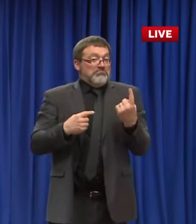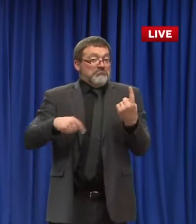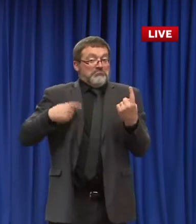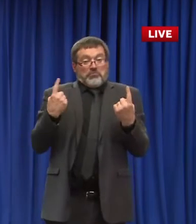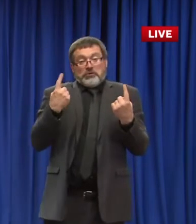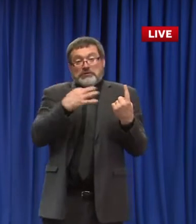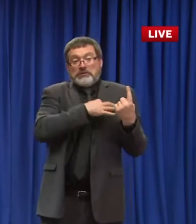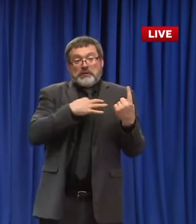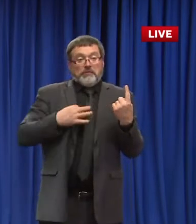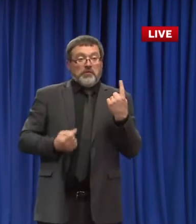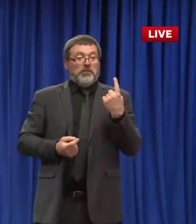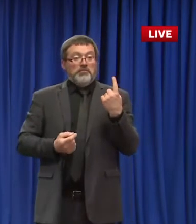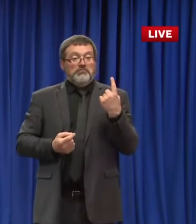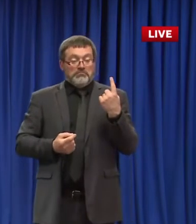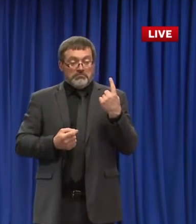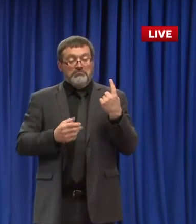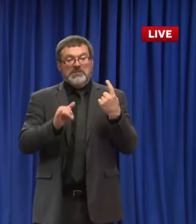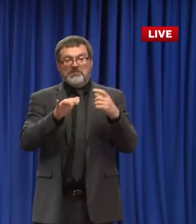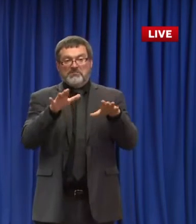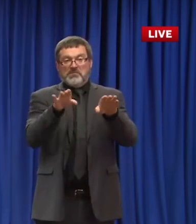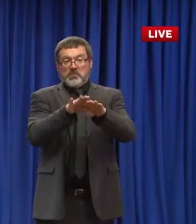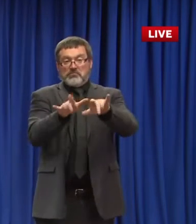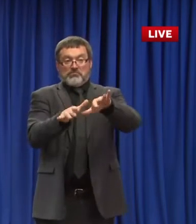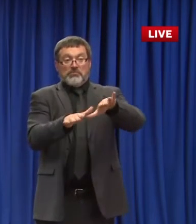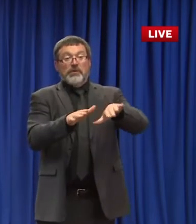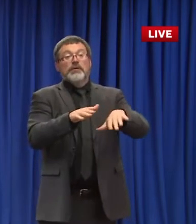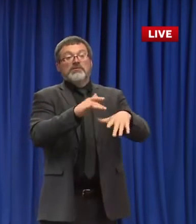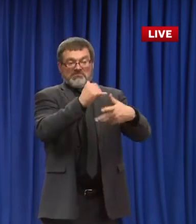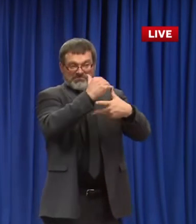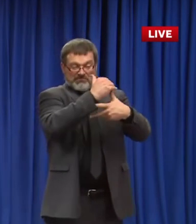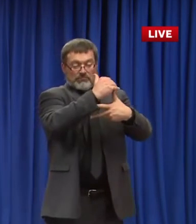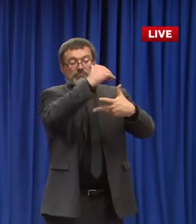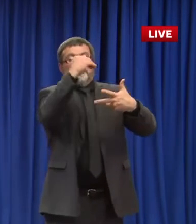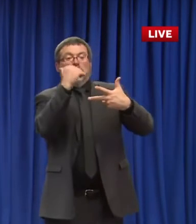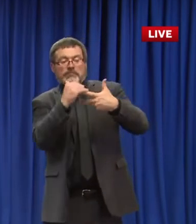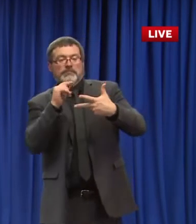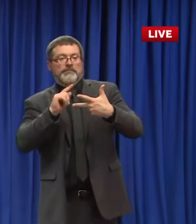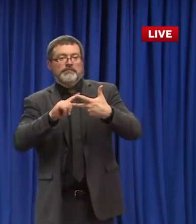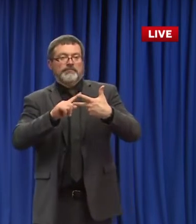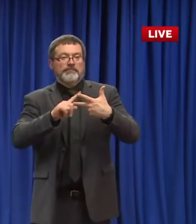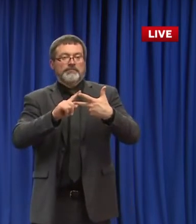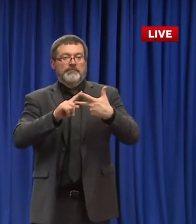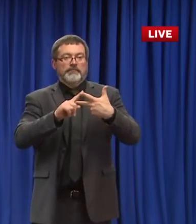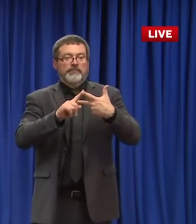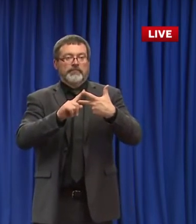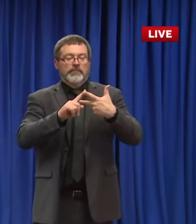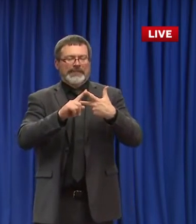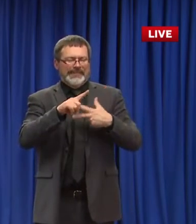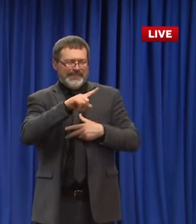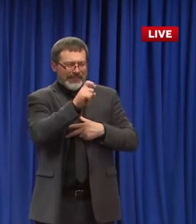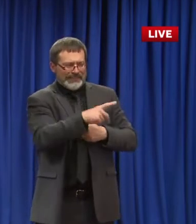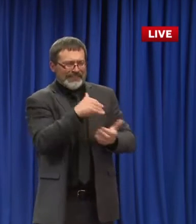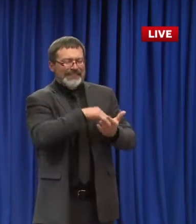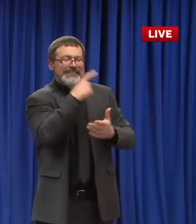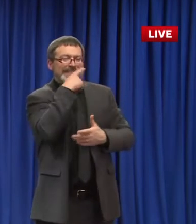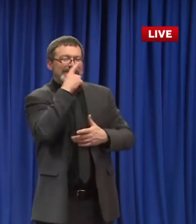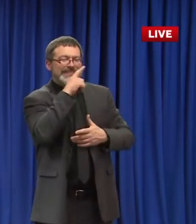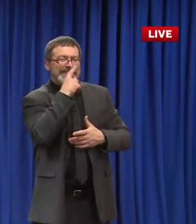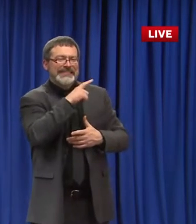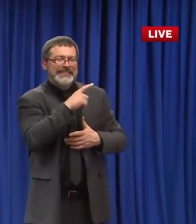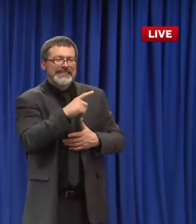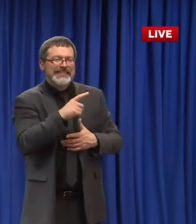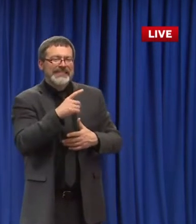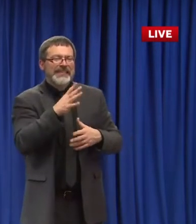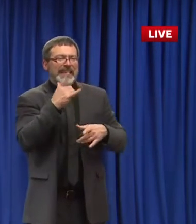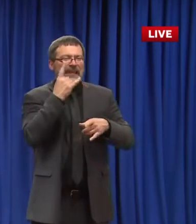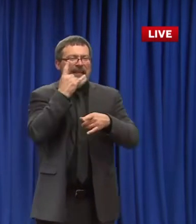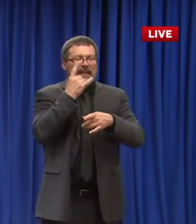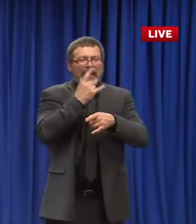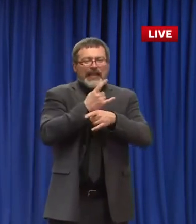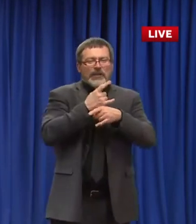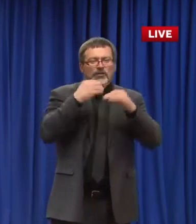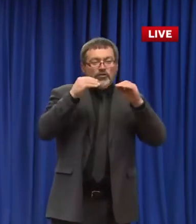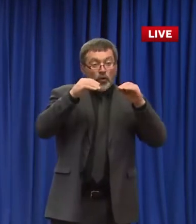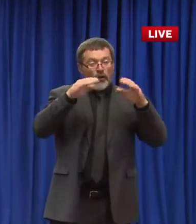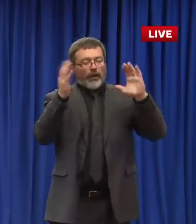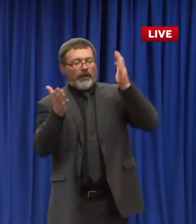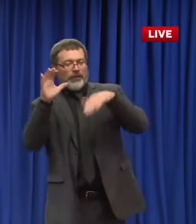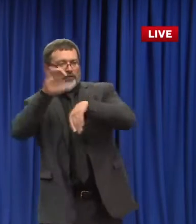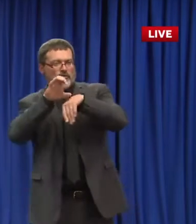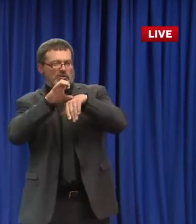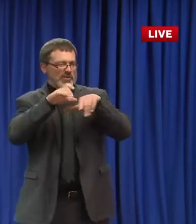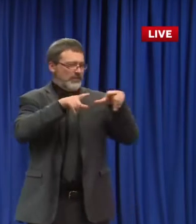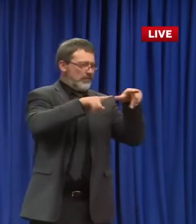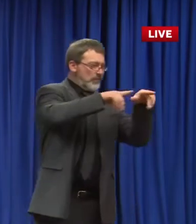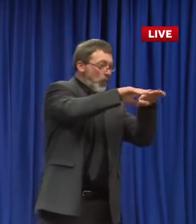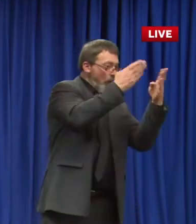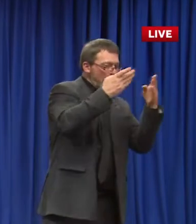SO I THINK WE’VE TAKEN THE RIGHT PRECAUTIONS, BUT THERE WAS ONE INDIVIDUAL THAT WE KNOW OF AND THAT’S ALWAYS BEEN CLOSE SECOND QUESTION HAS TO APOLOGIZE THE SECOND PART.